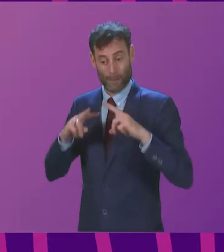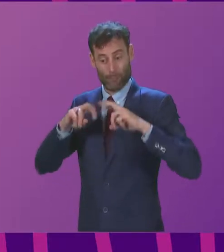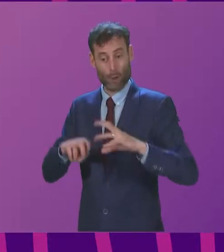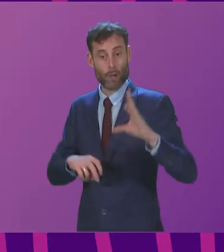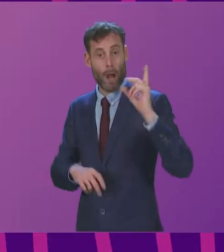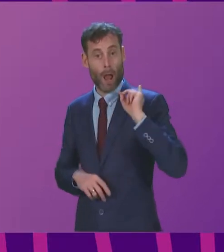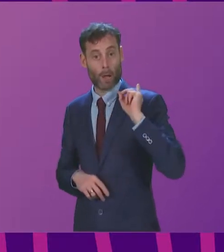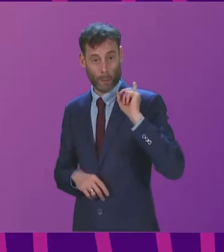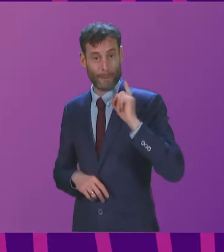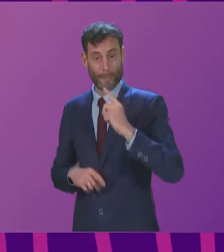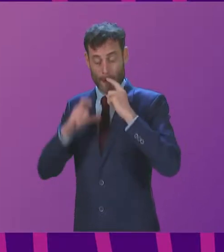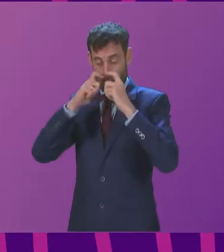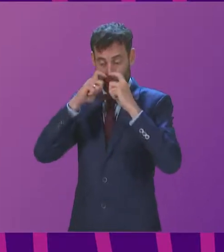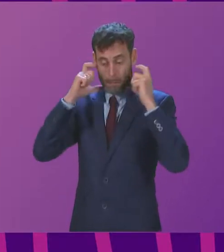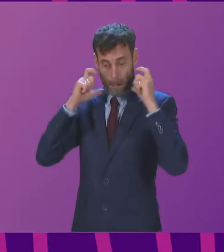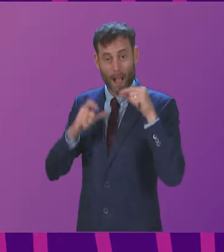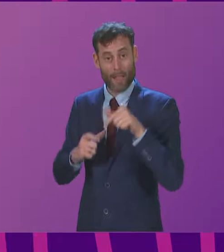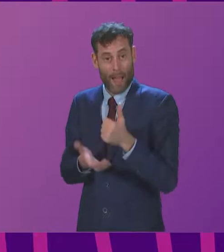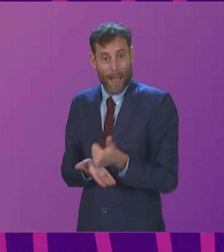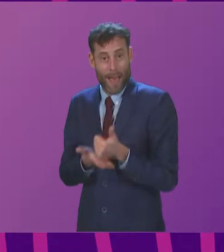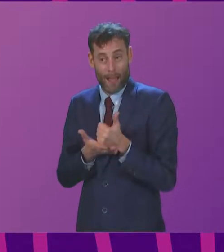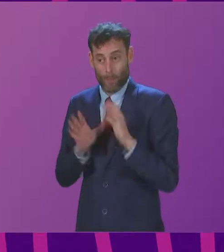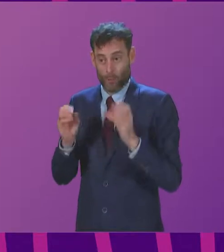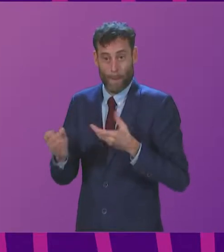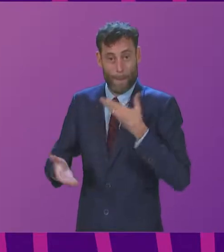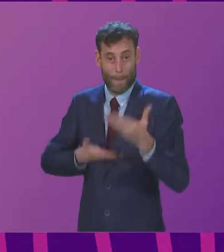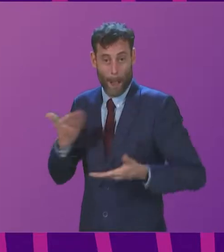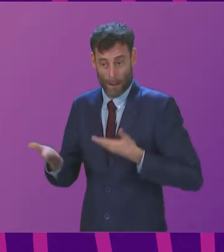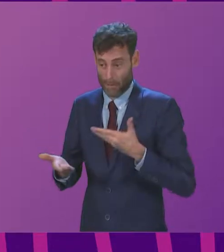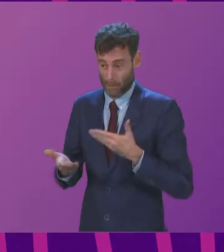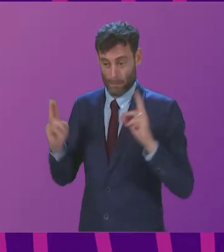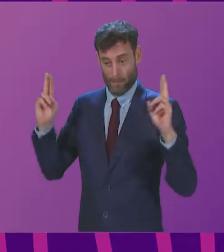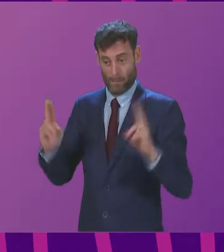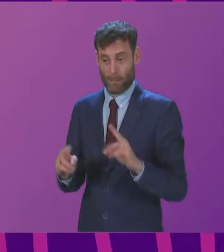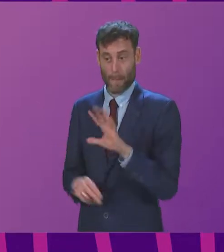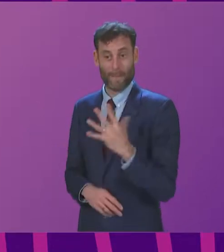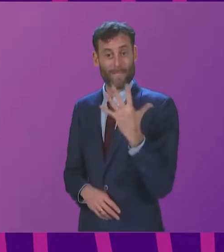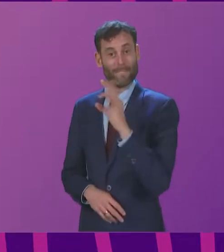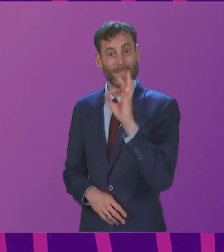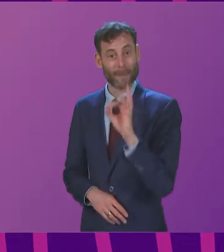coverings may reduce the risk of transmission by over 50 per cent. Remember that good ventilation